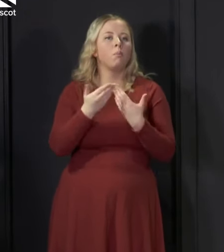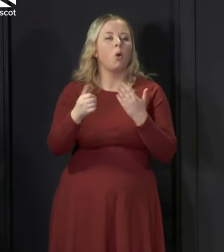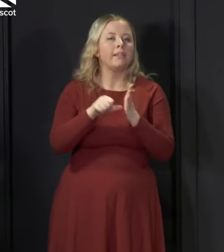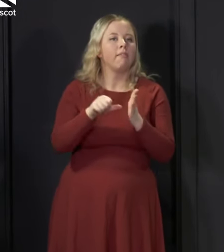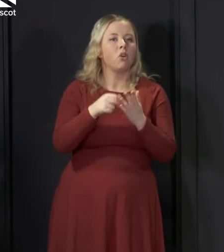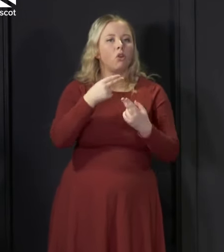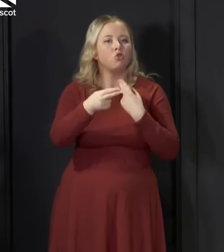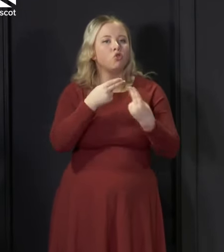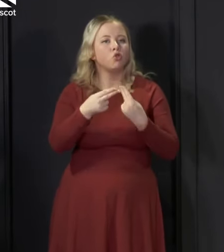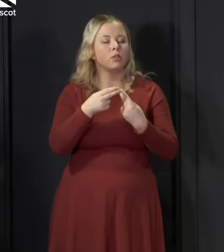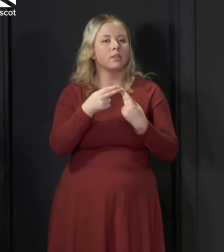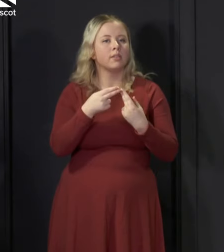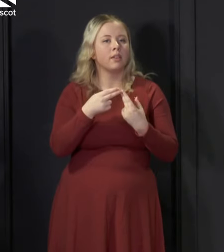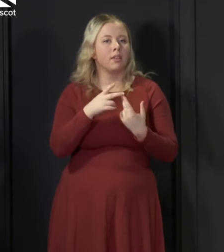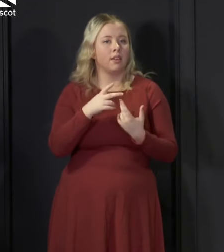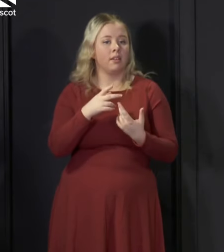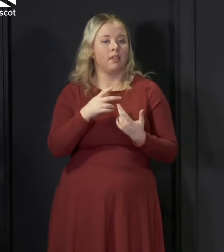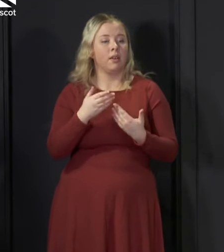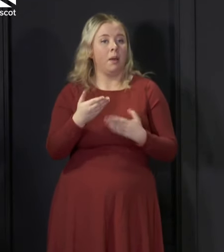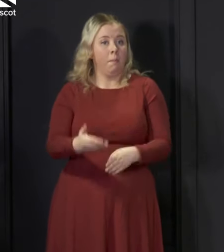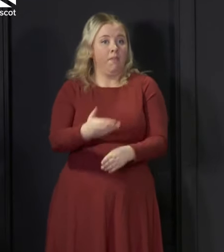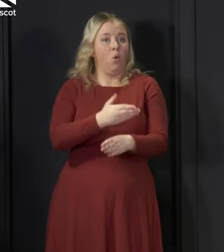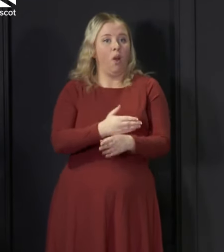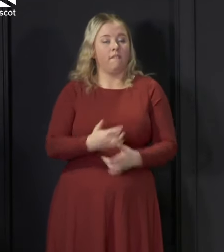we have turned a corner on this virus. And even when we feel we have turned a corner